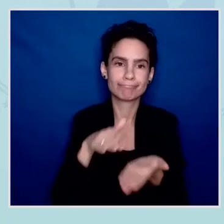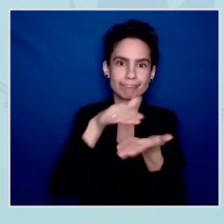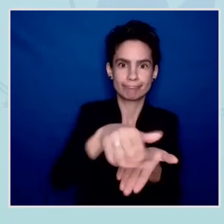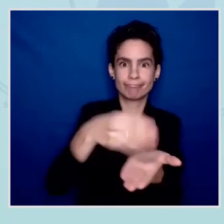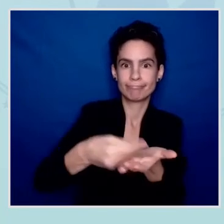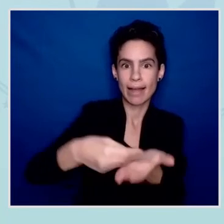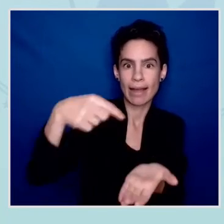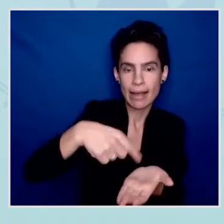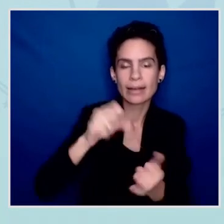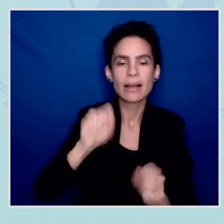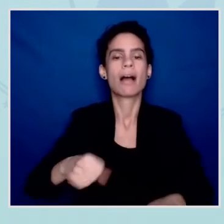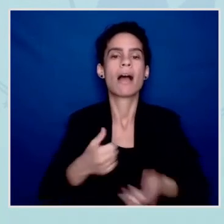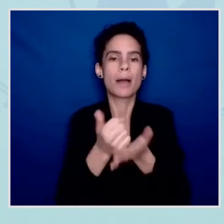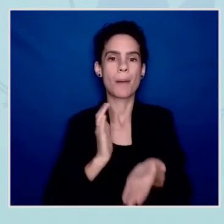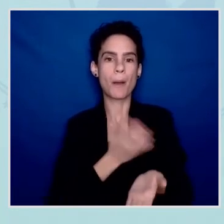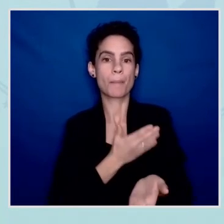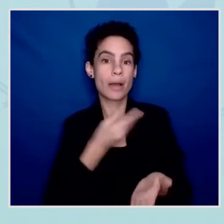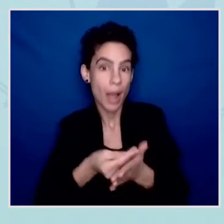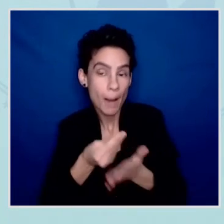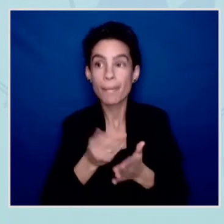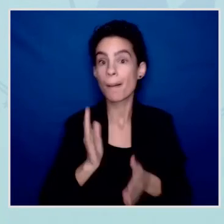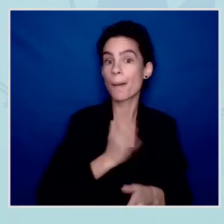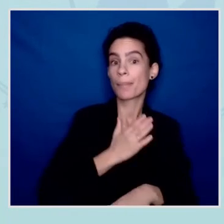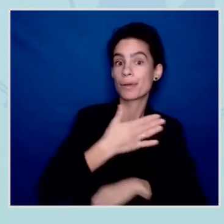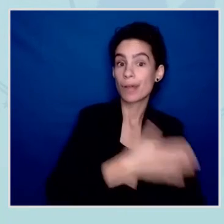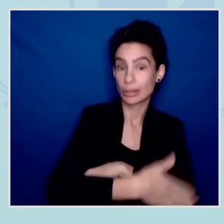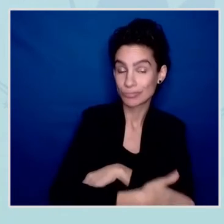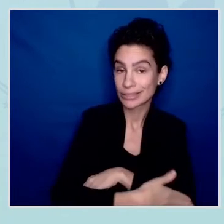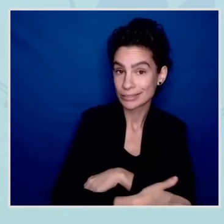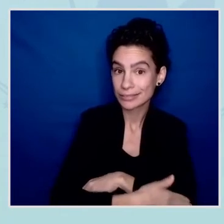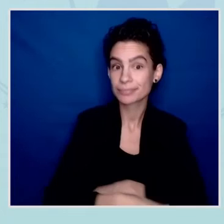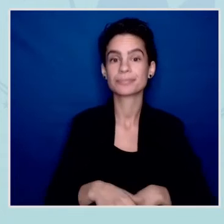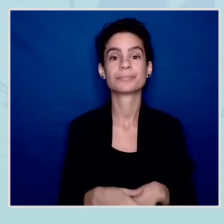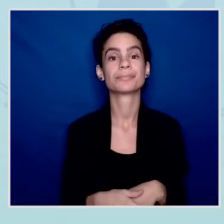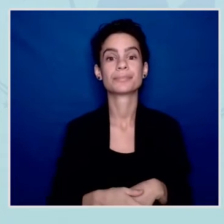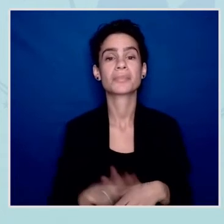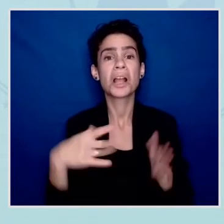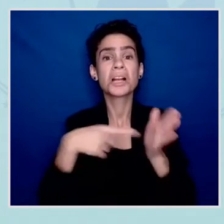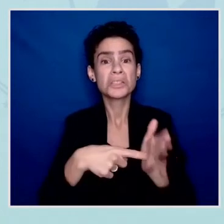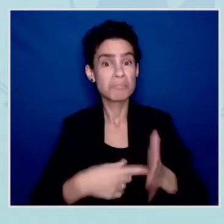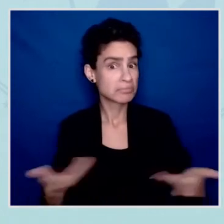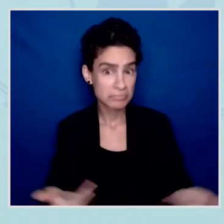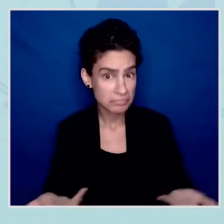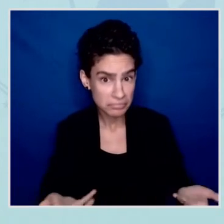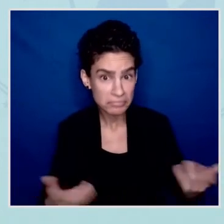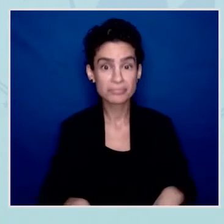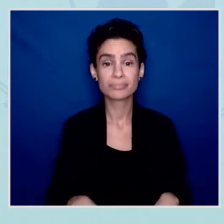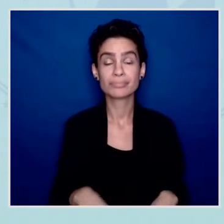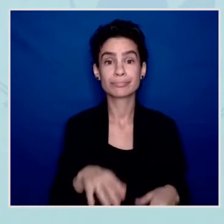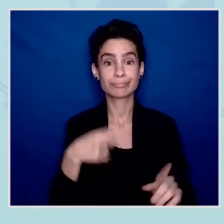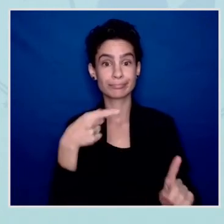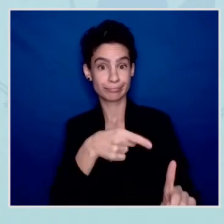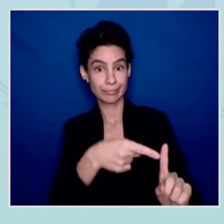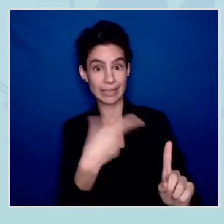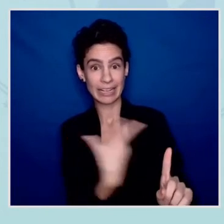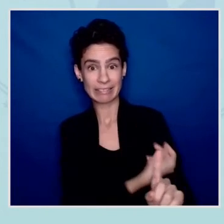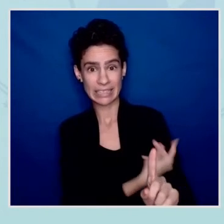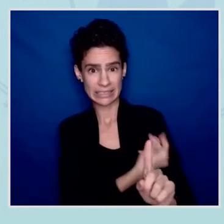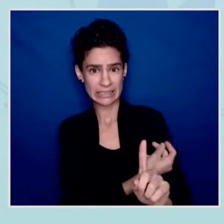DECEMBER WAS AN IMPORTANT STEP BUT JUST A DOWN PAYMENT. NEXT WEEK, I WILL BE HERE WITH